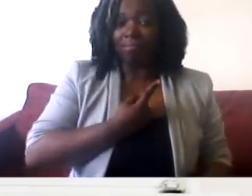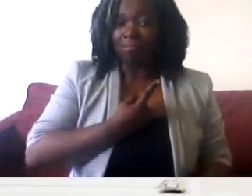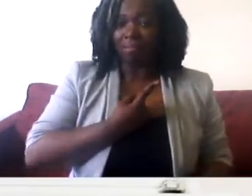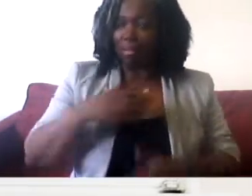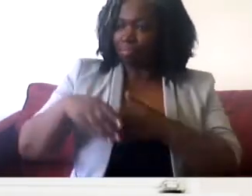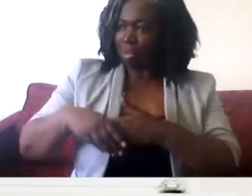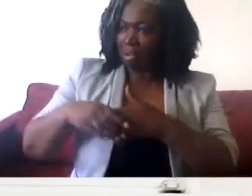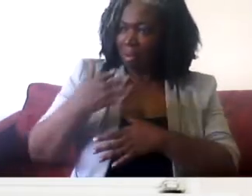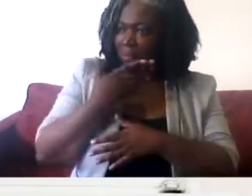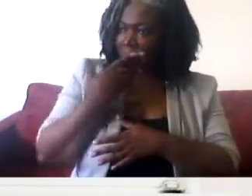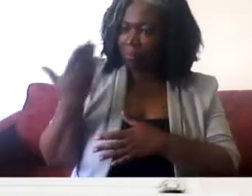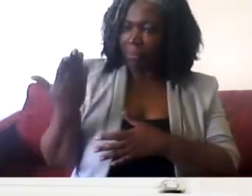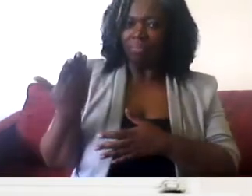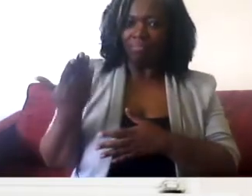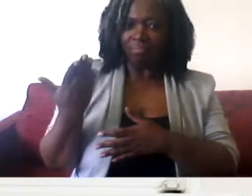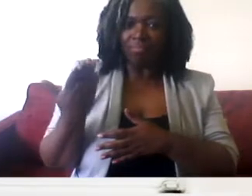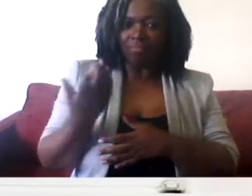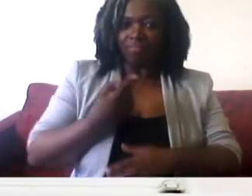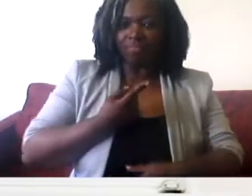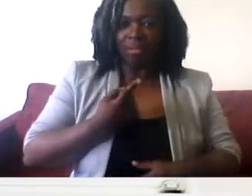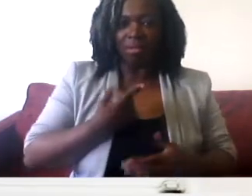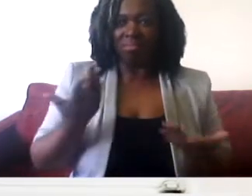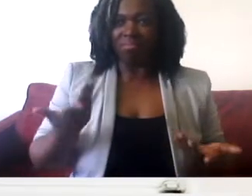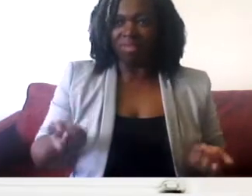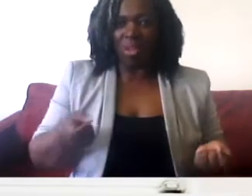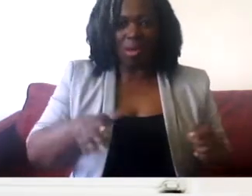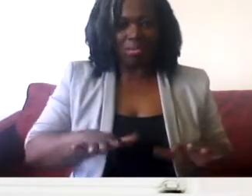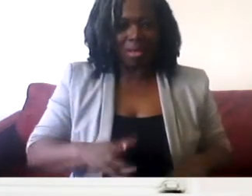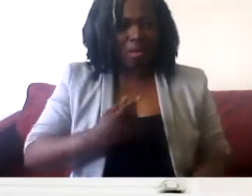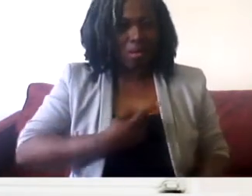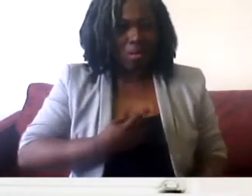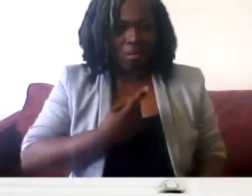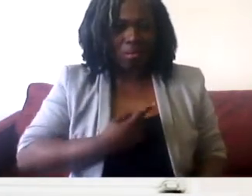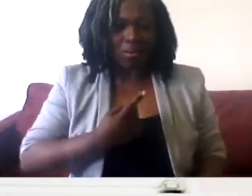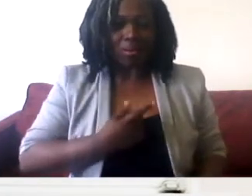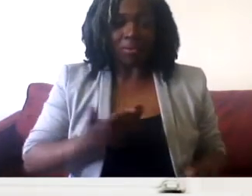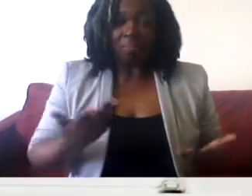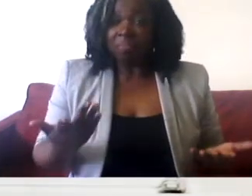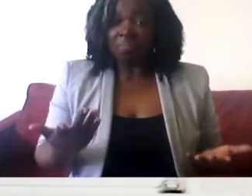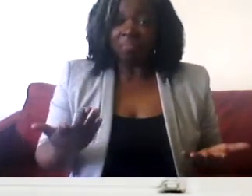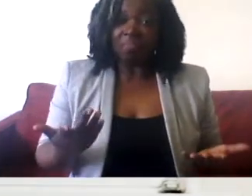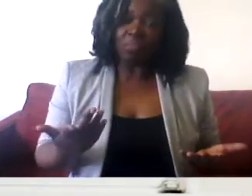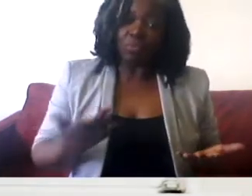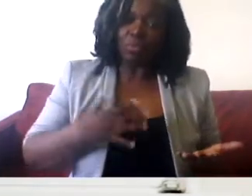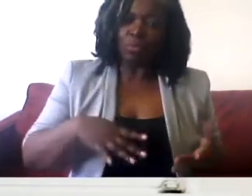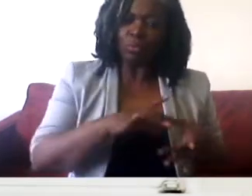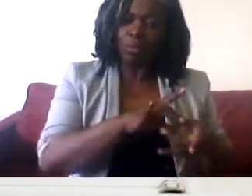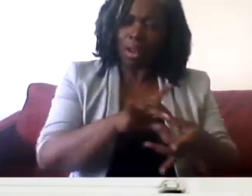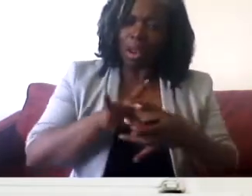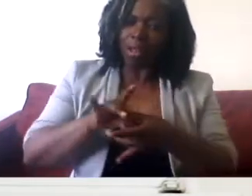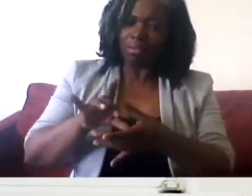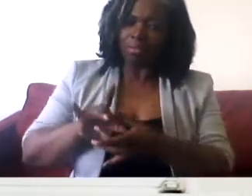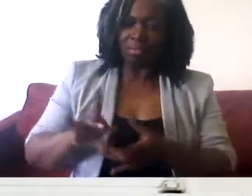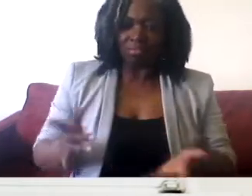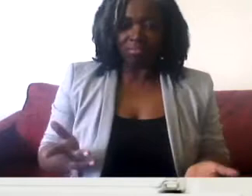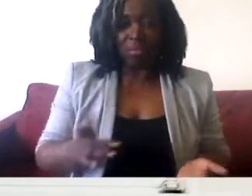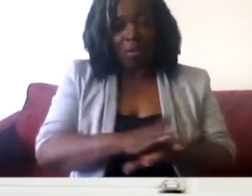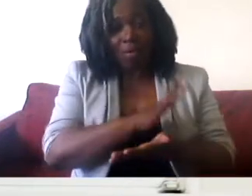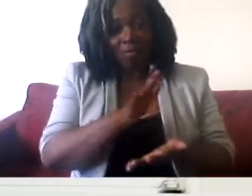times of lockdown we've often been alone, so what can we do with ourselves that